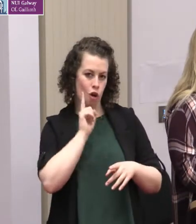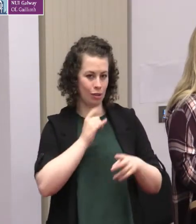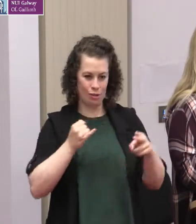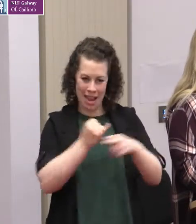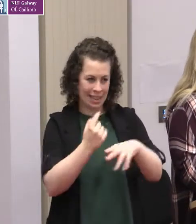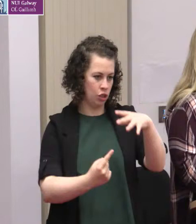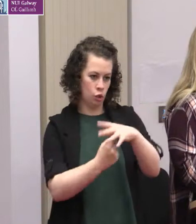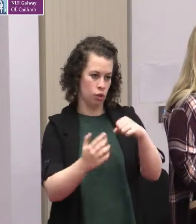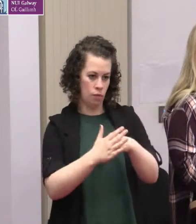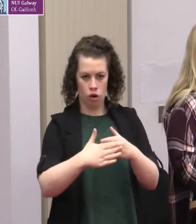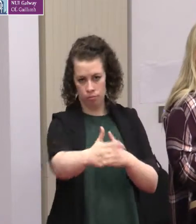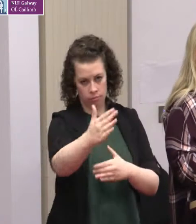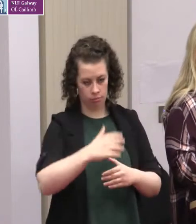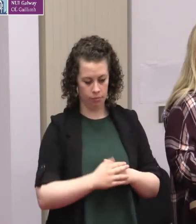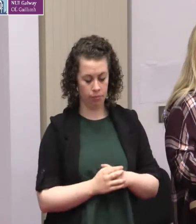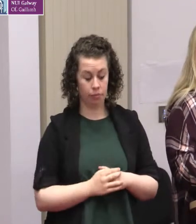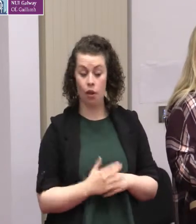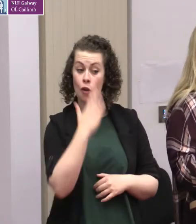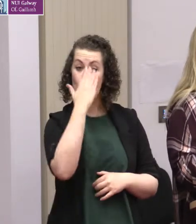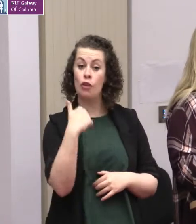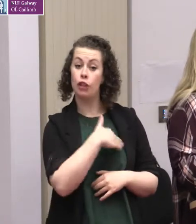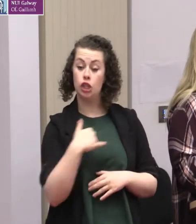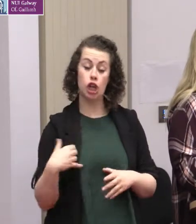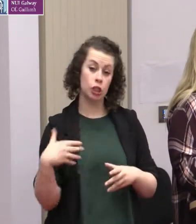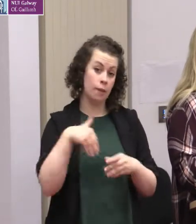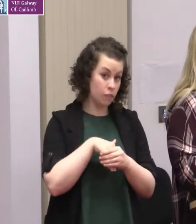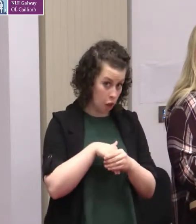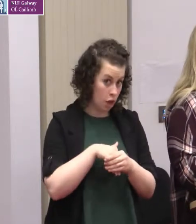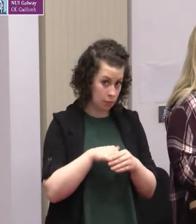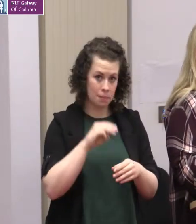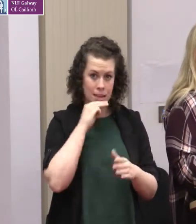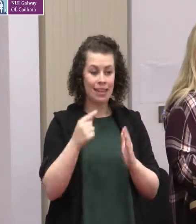The church state practices also involve the incarceration of thousands of illegitimate